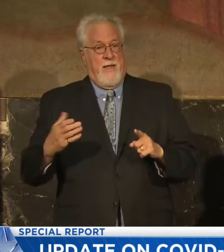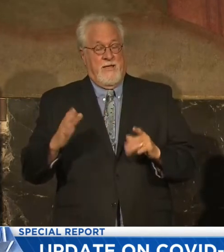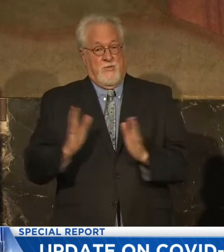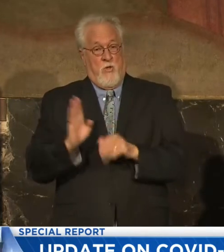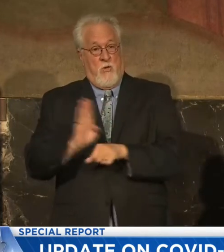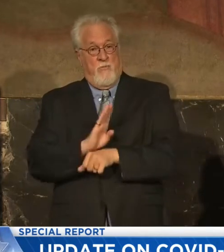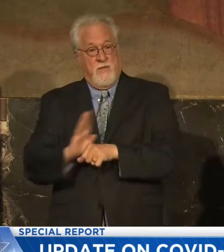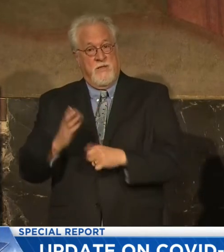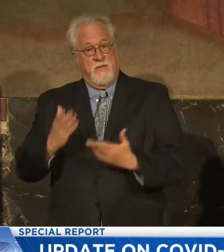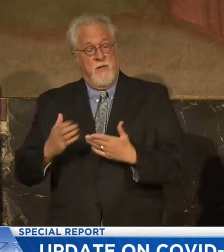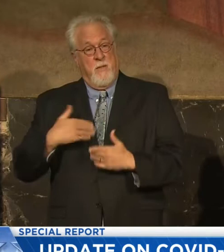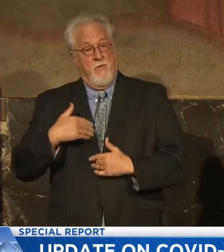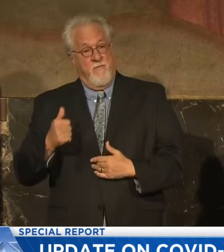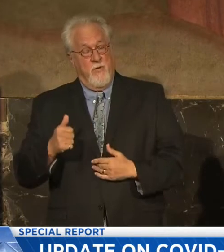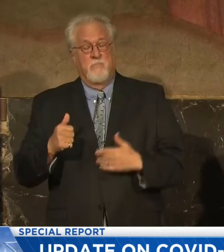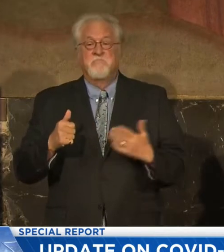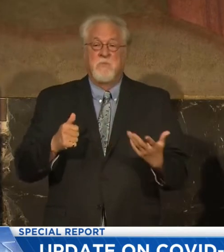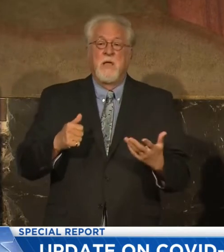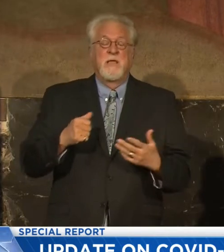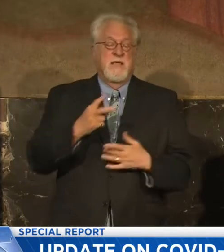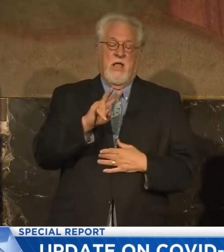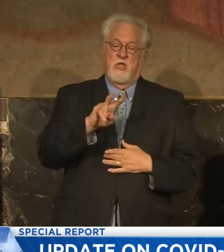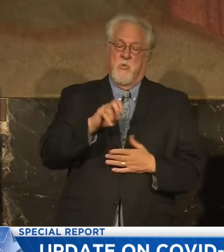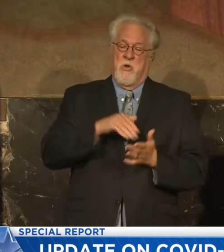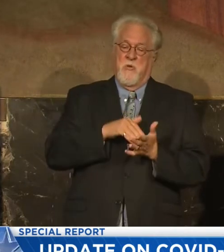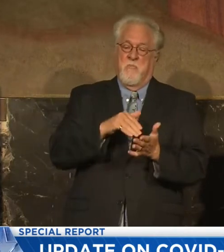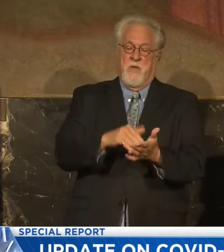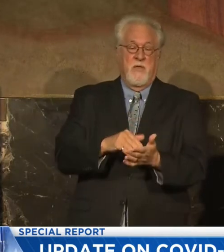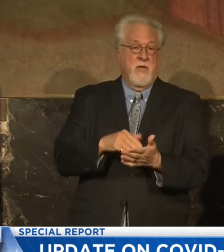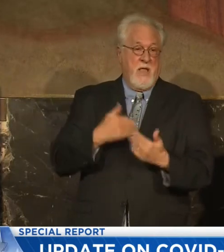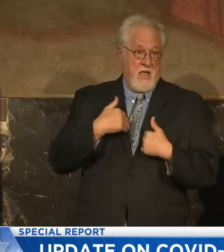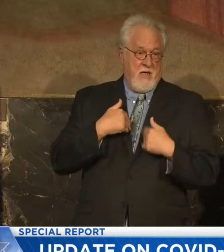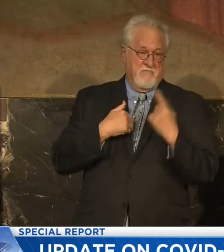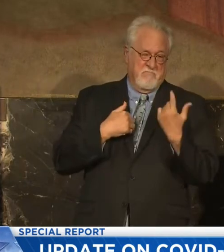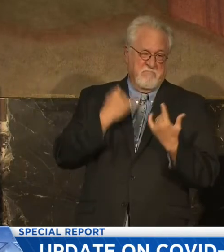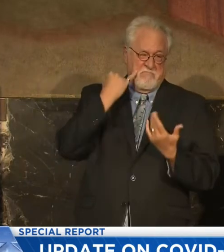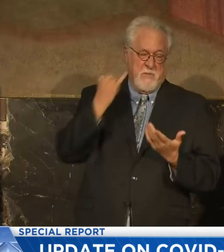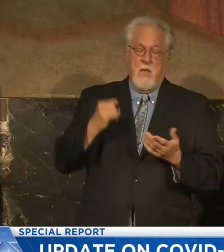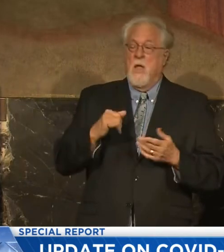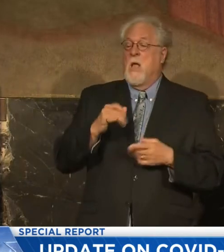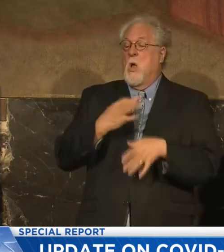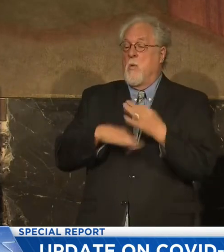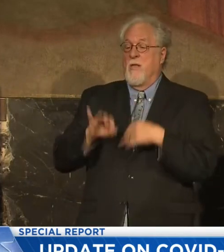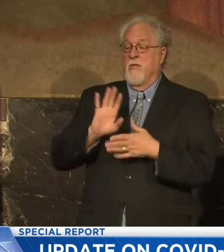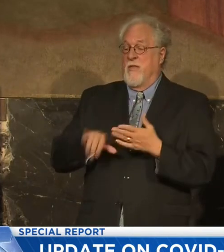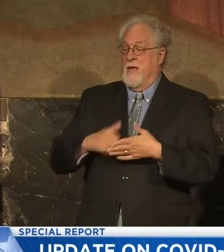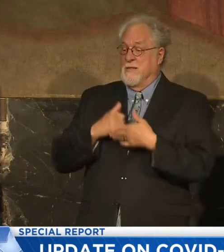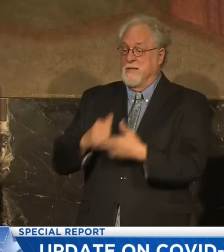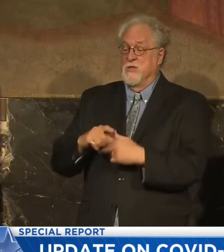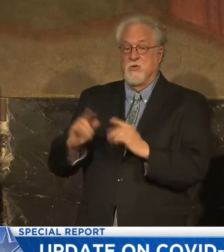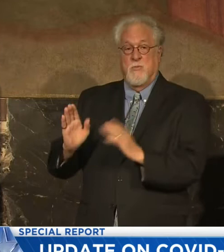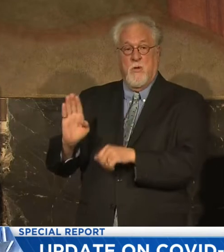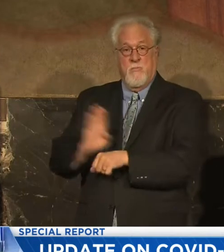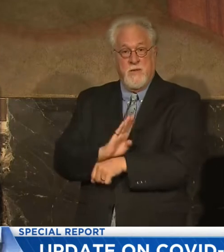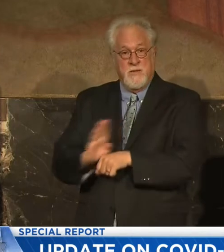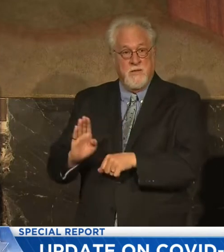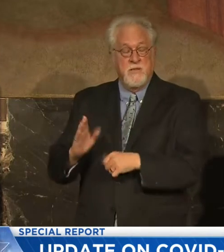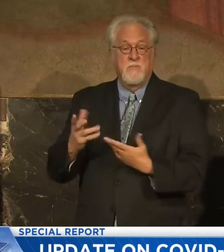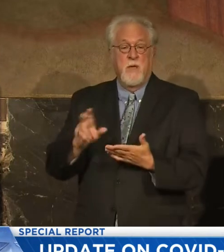I THINK THAT'S WHEN WE OUGHT TO CONSIDER WHAT FUNDING SOURCE WE MIGHT HAVE AVAILABLE. YOU KNOW, FOR EXAMPLE ONE OF THE THINGS THAT THIS SMALL BUSINESS